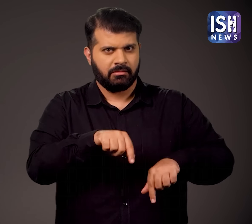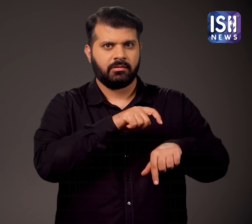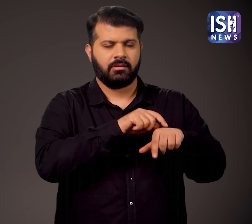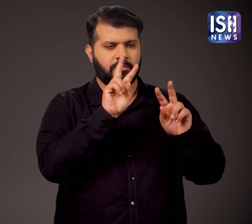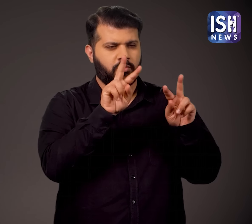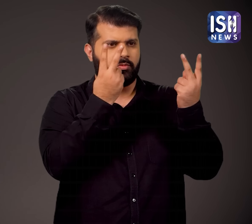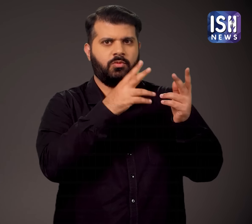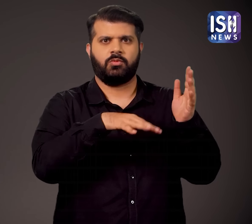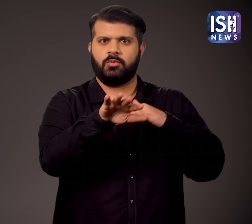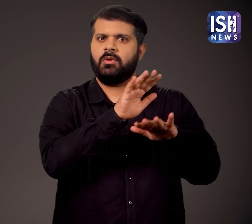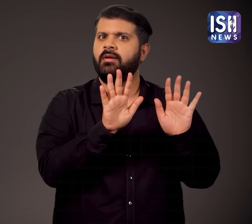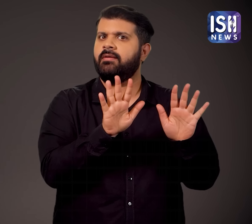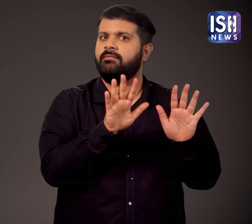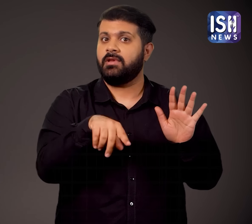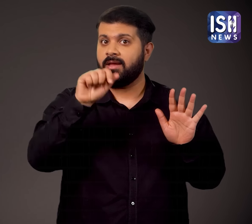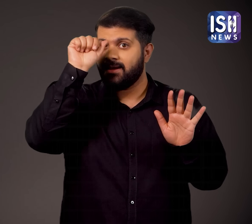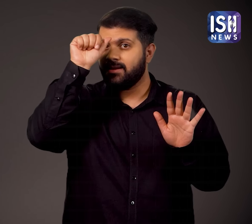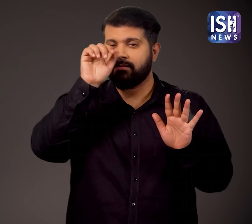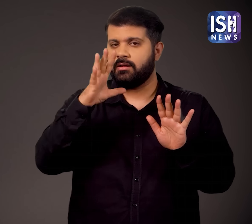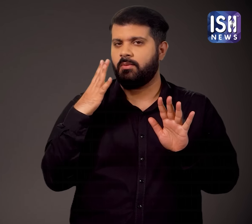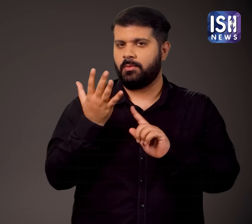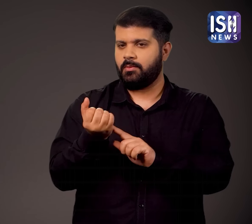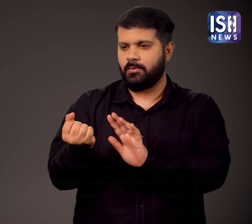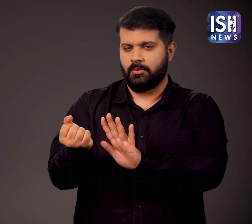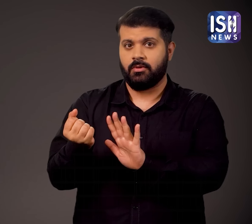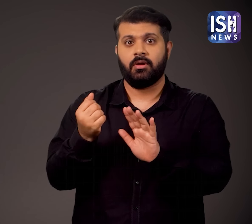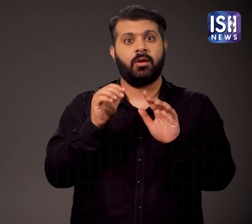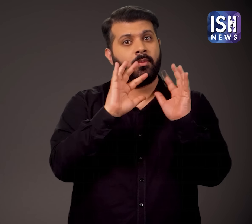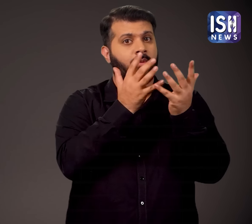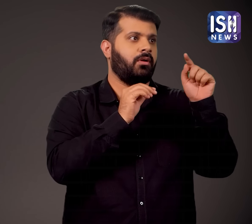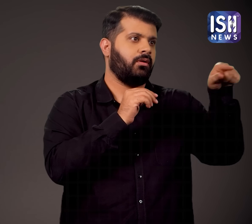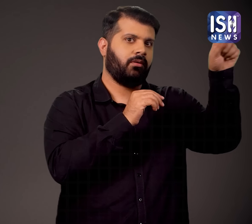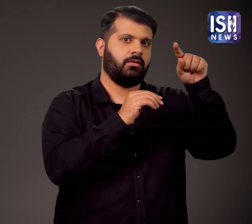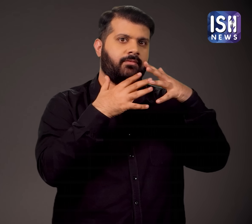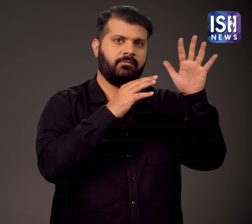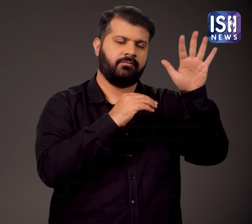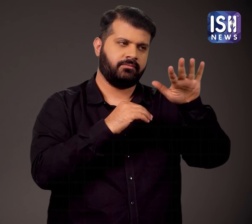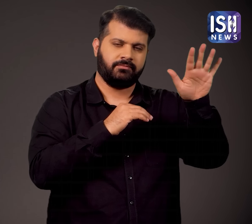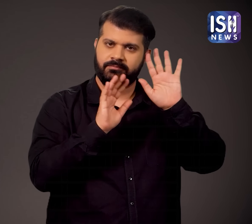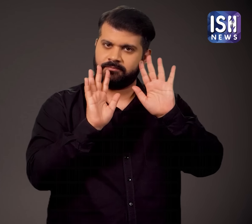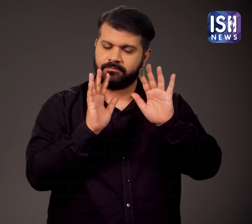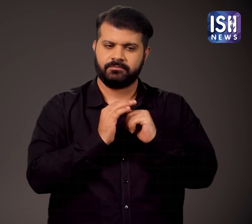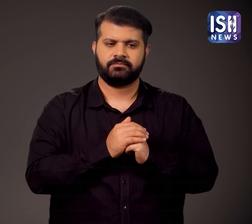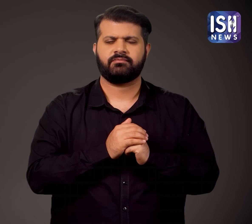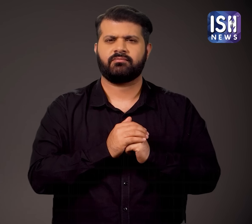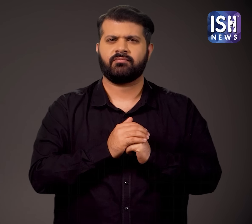Times have changed, especially in Western countries. We’ll come to India shortly.